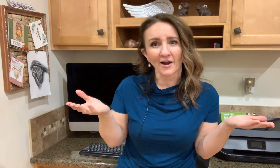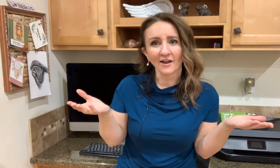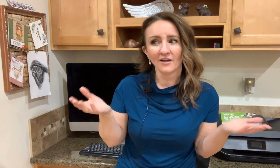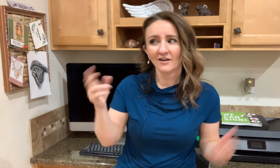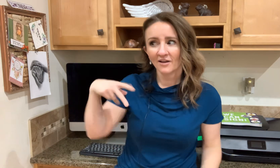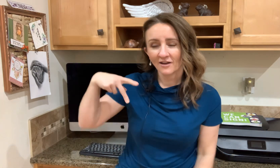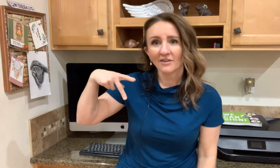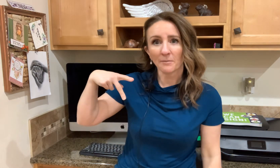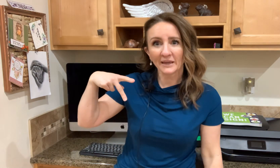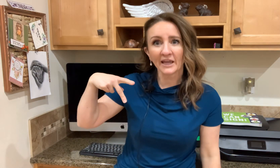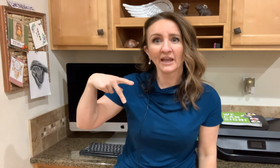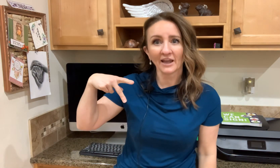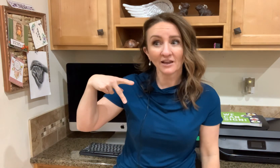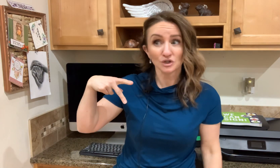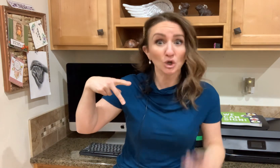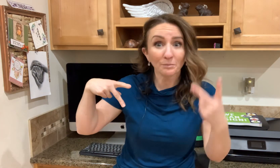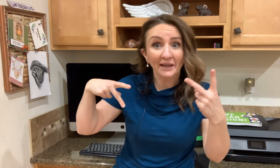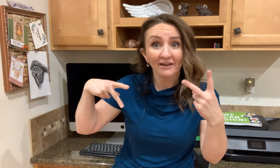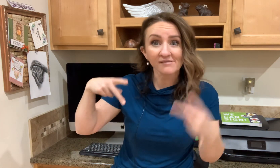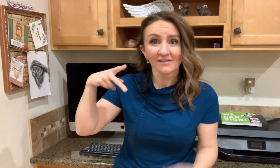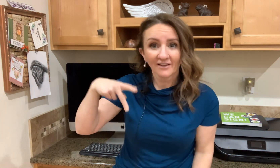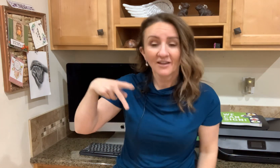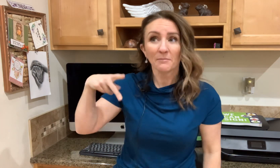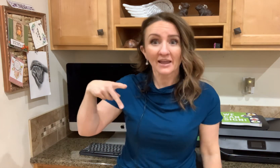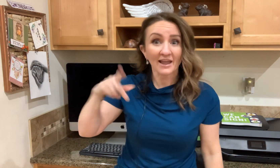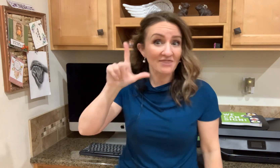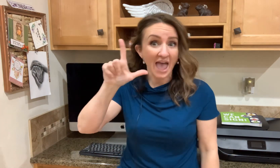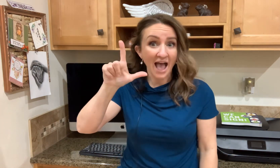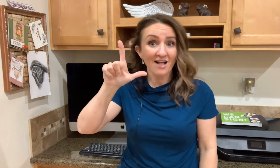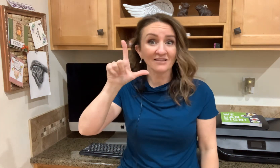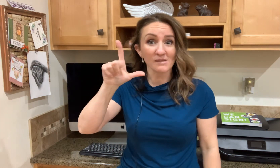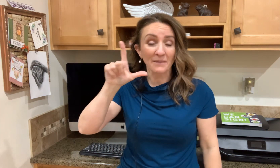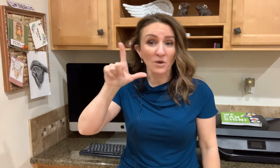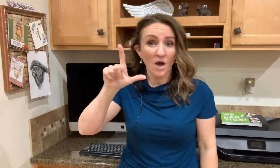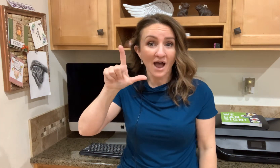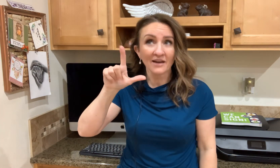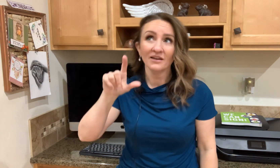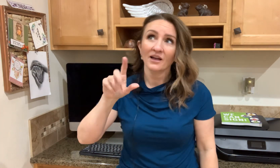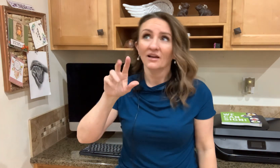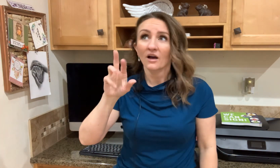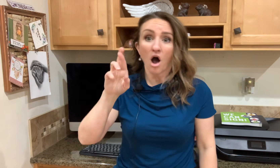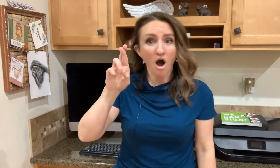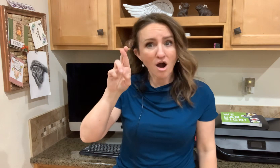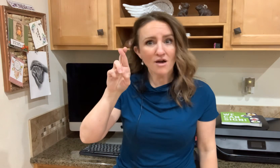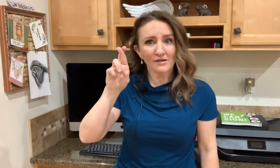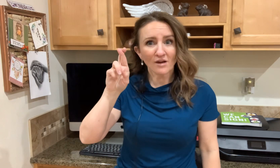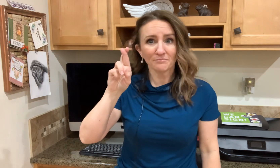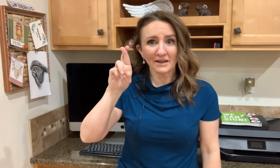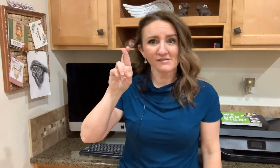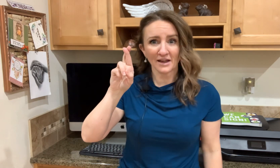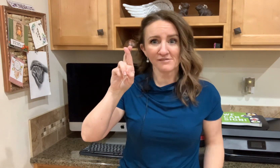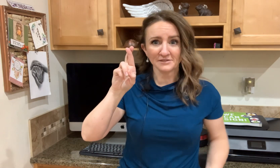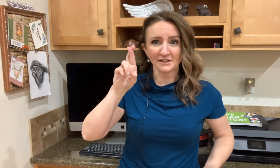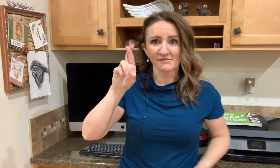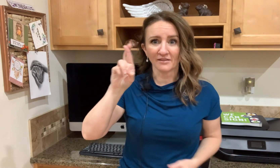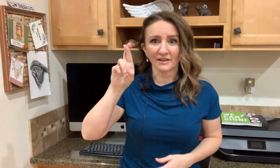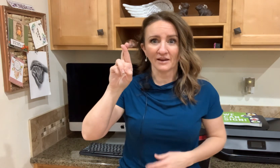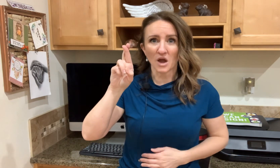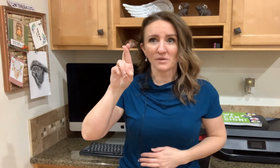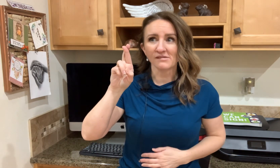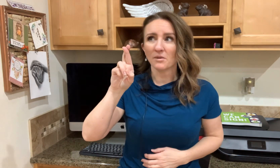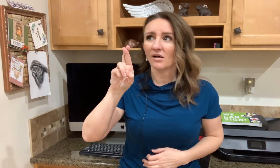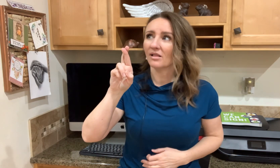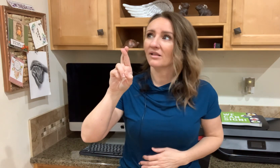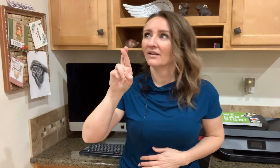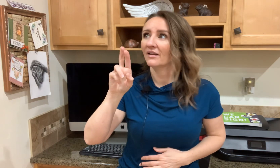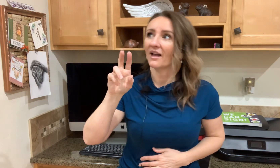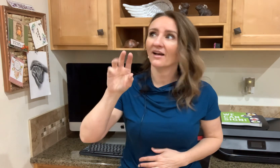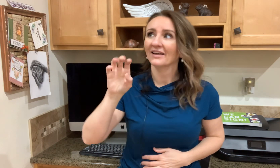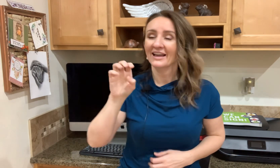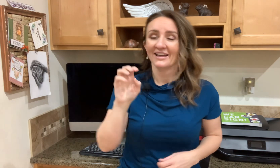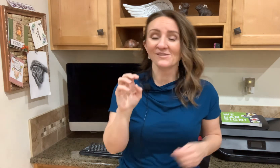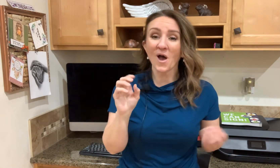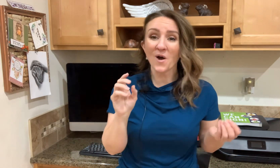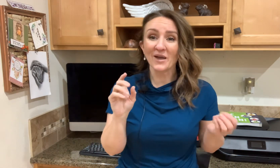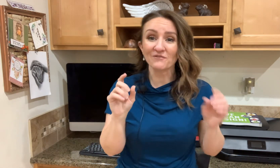The P, two Ps. P and L is a big one R is decently noticeable too. So if you